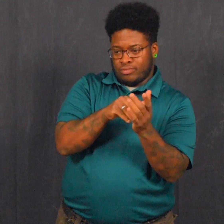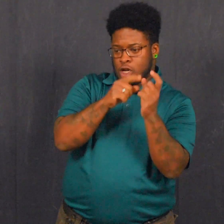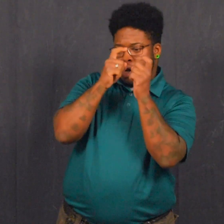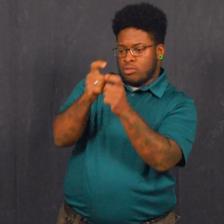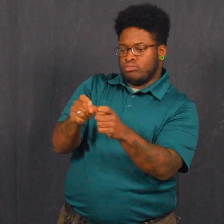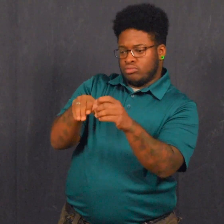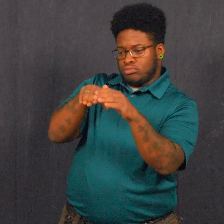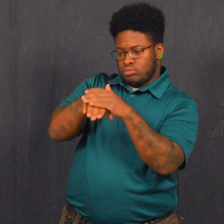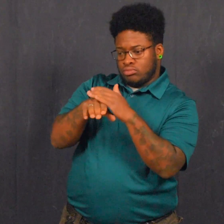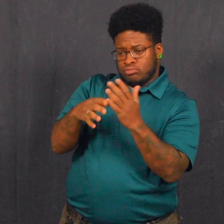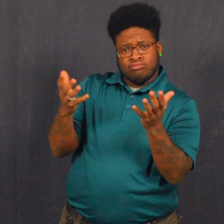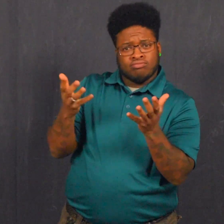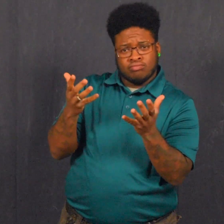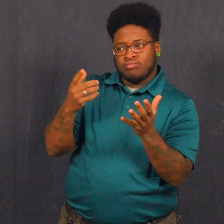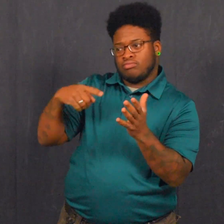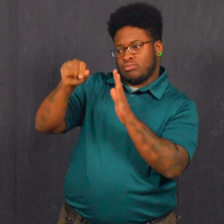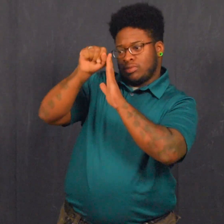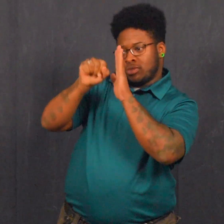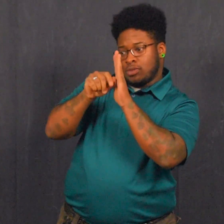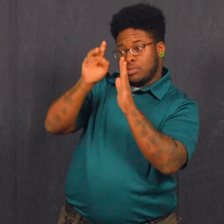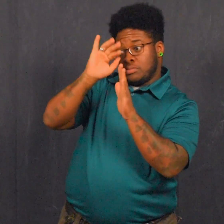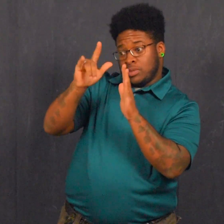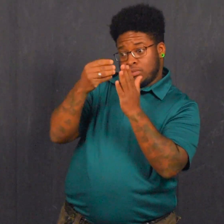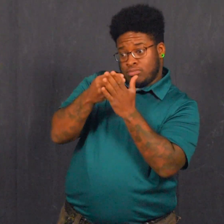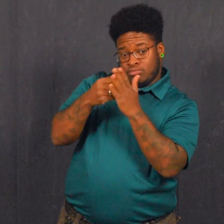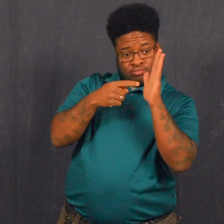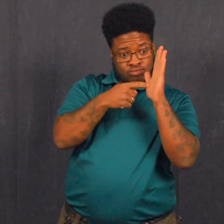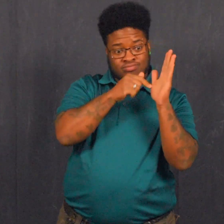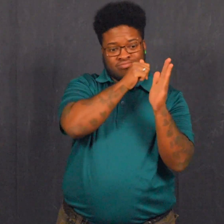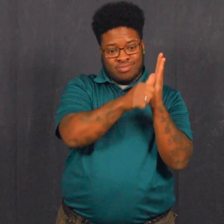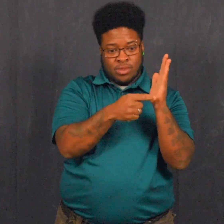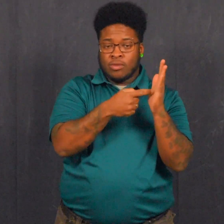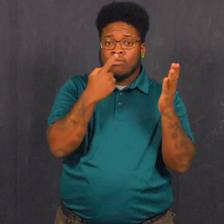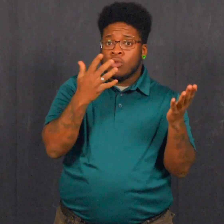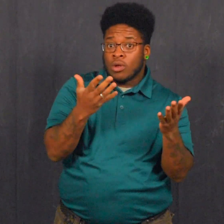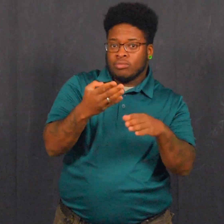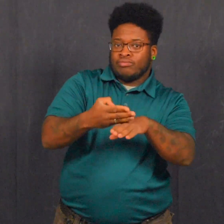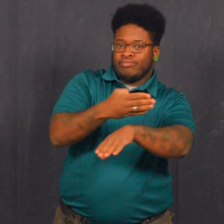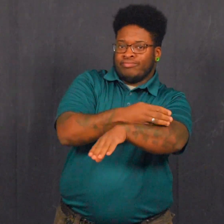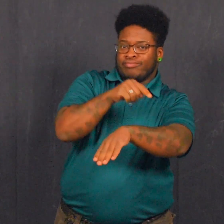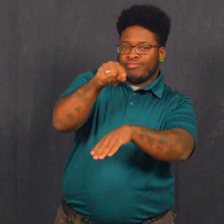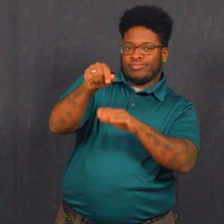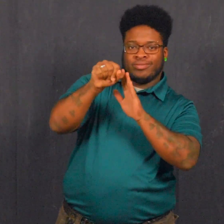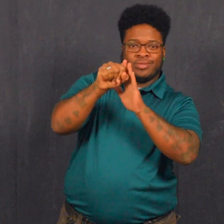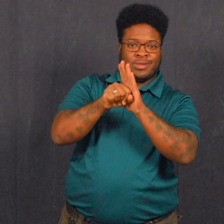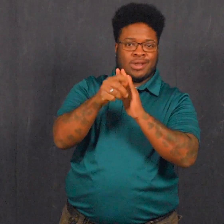accessibility improvements in state parks in the state bonding bill.